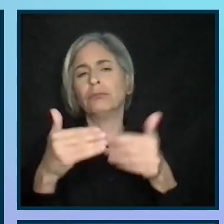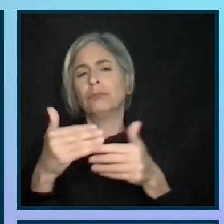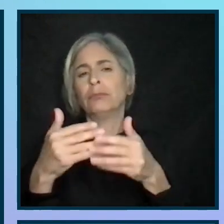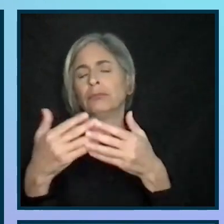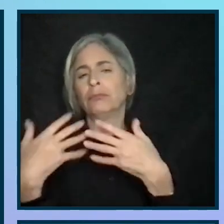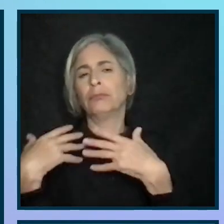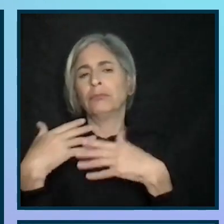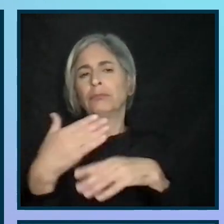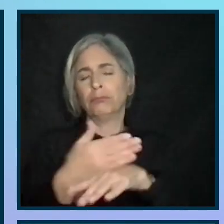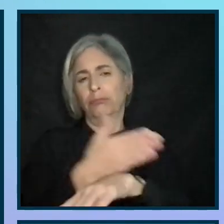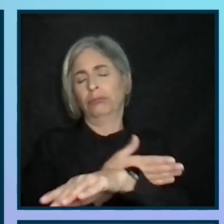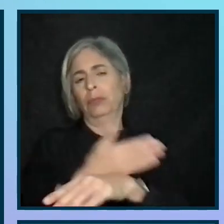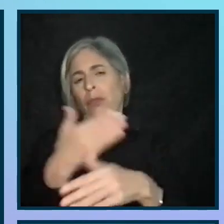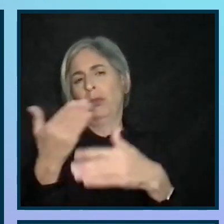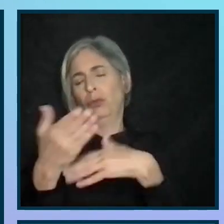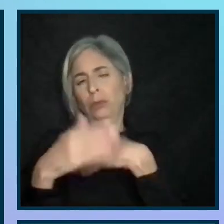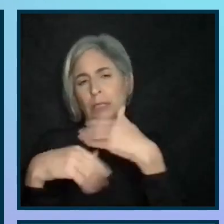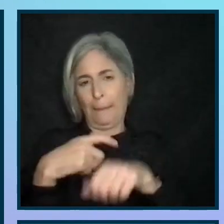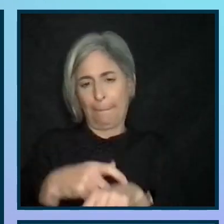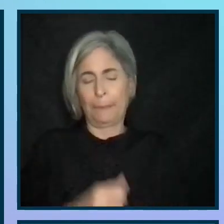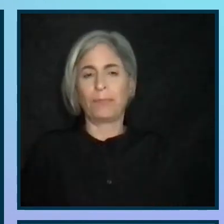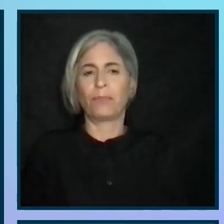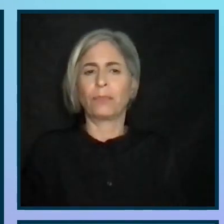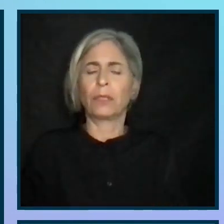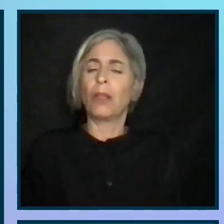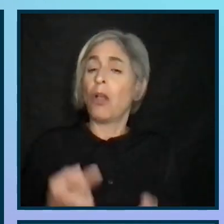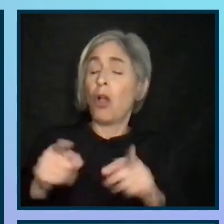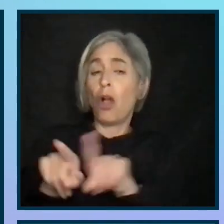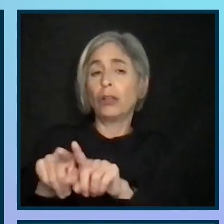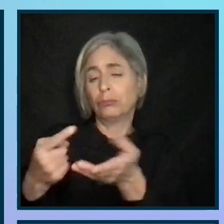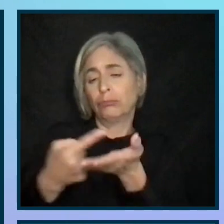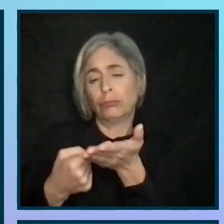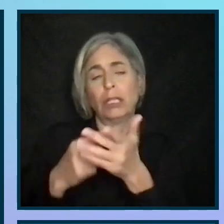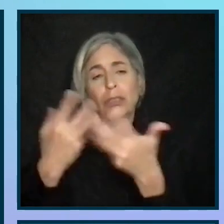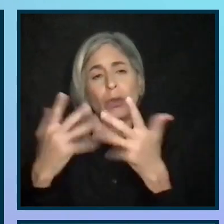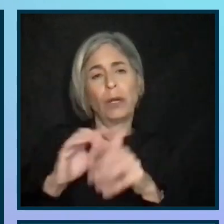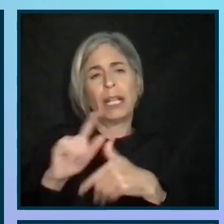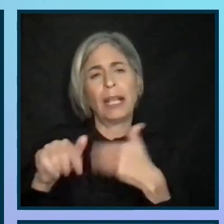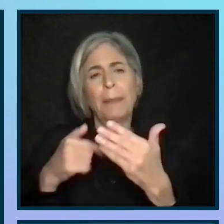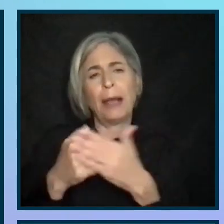And we talked about the accessibility policy and how that can help you